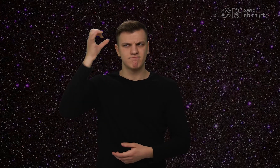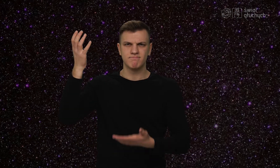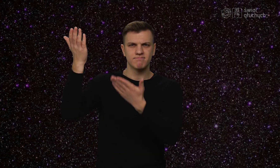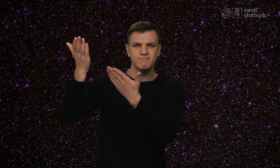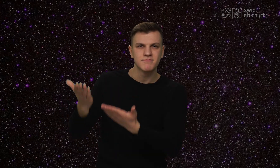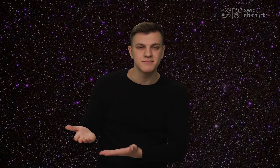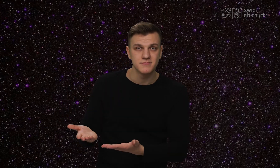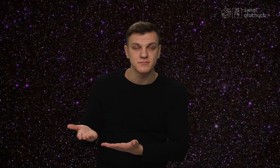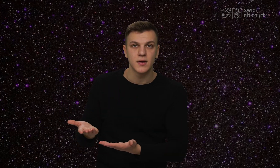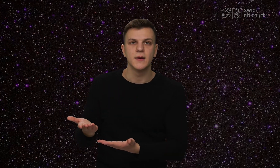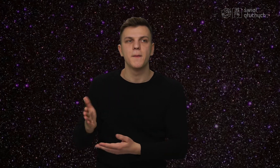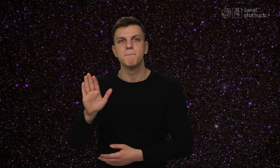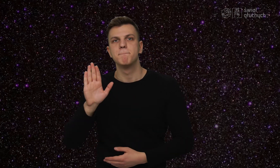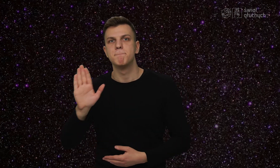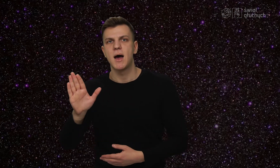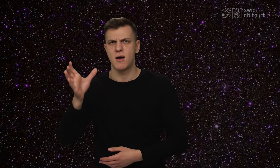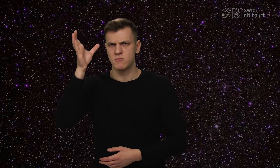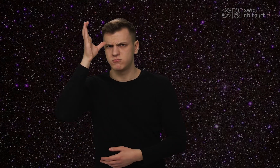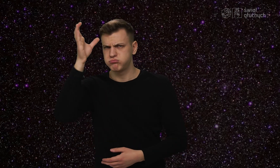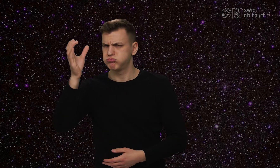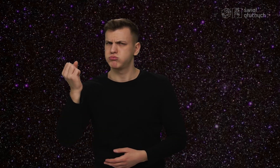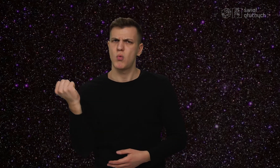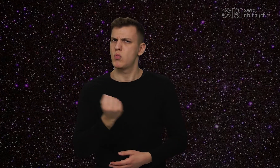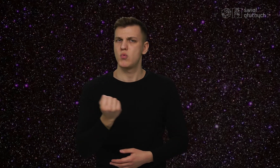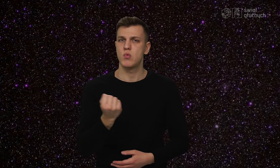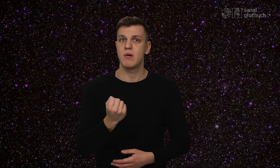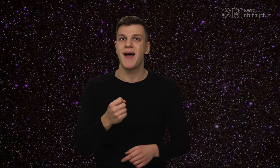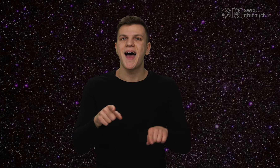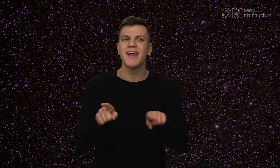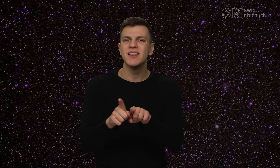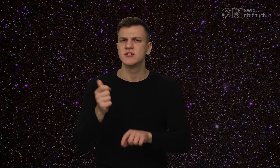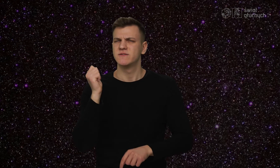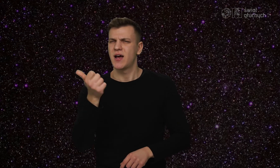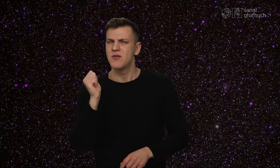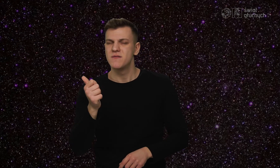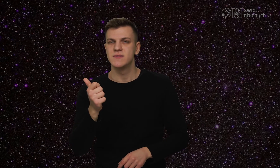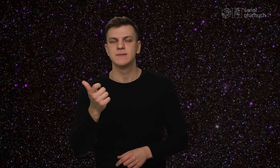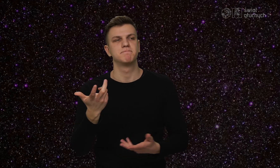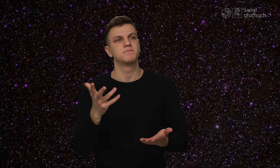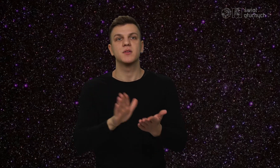Because I see a scientist who is a specialist in his field.